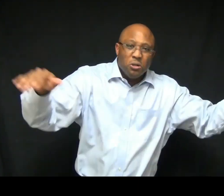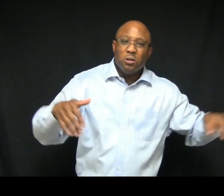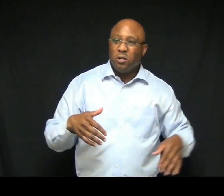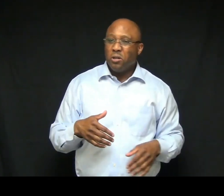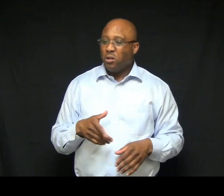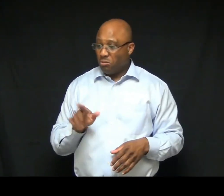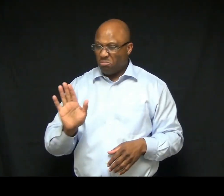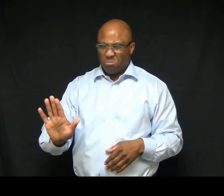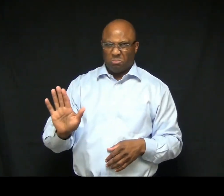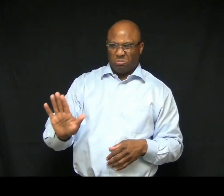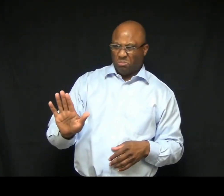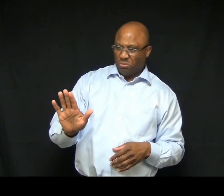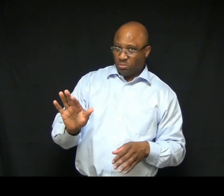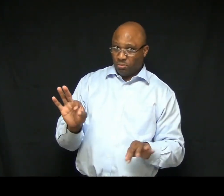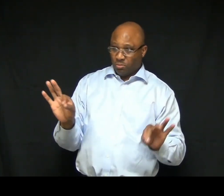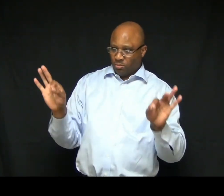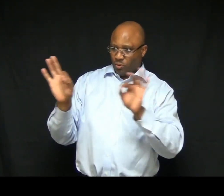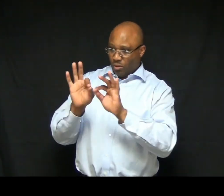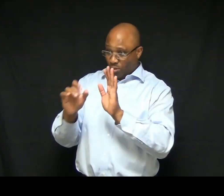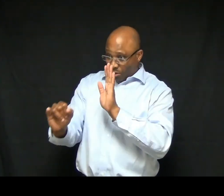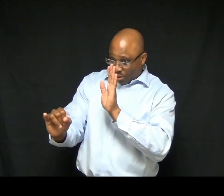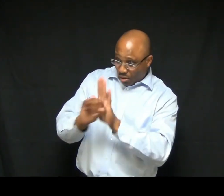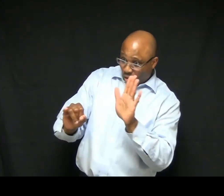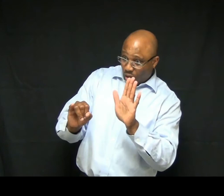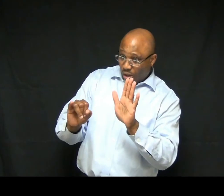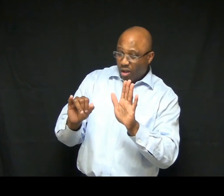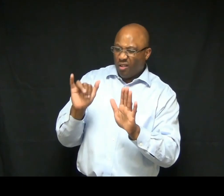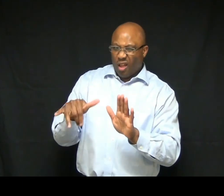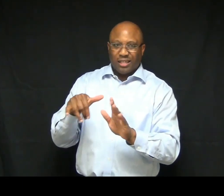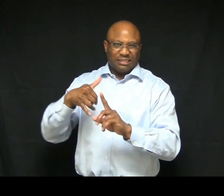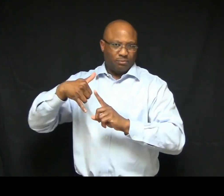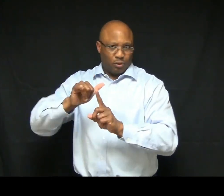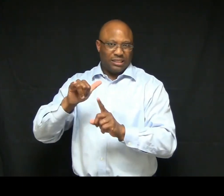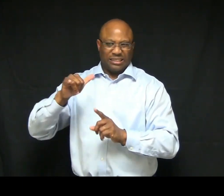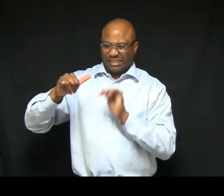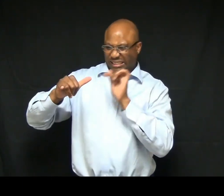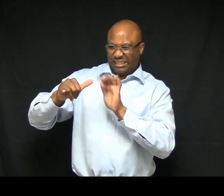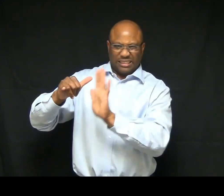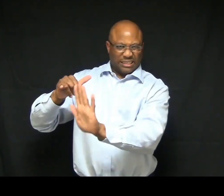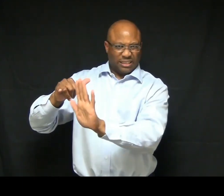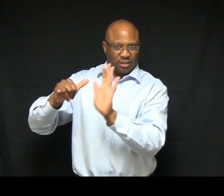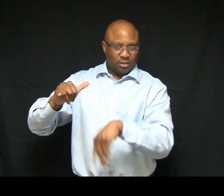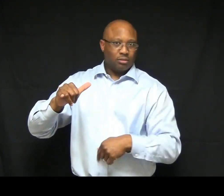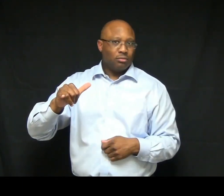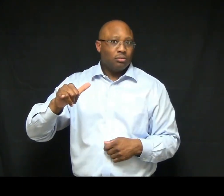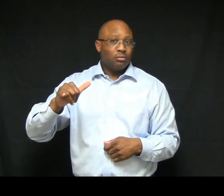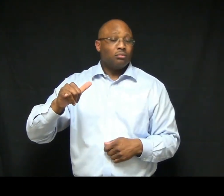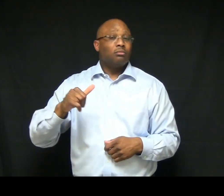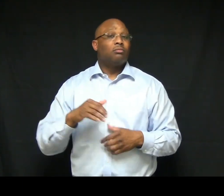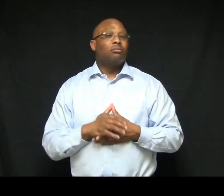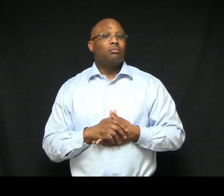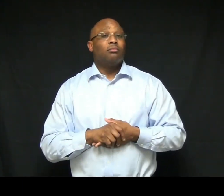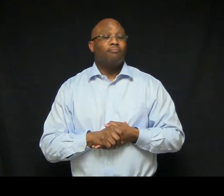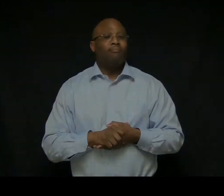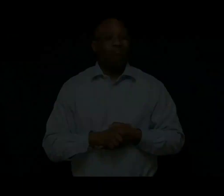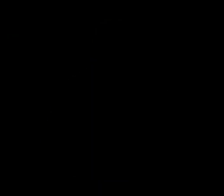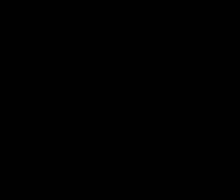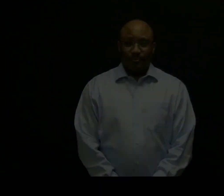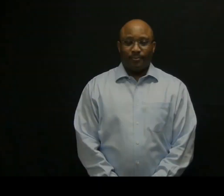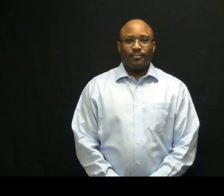these might be signs that the child is a bully.